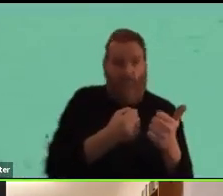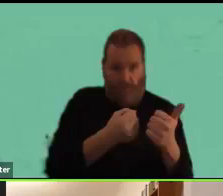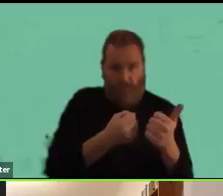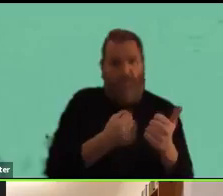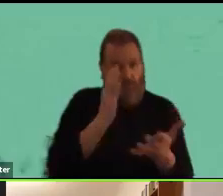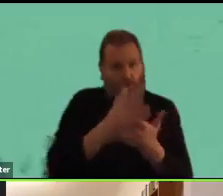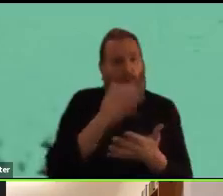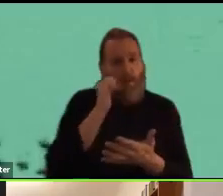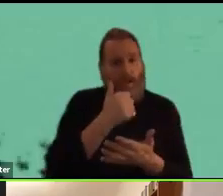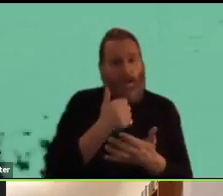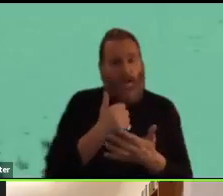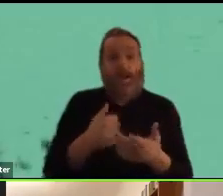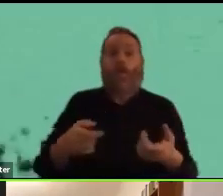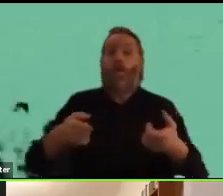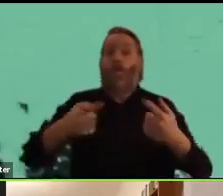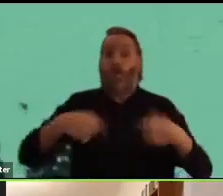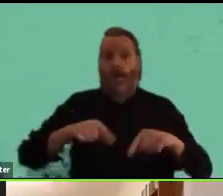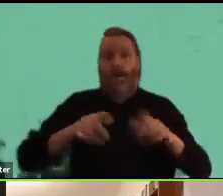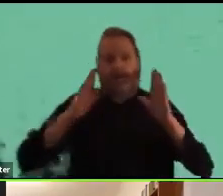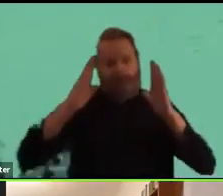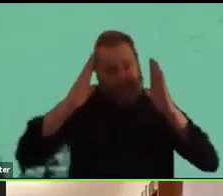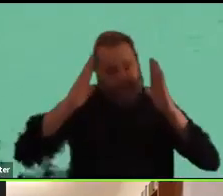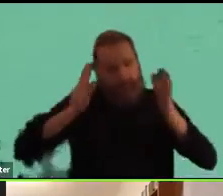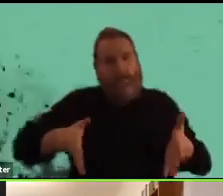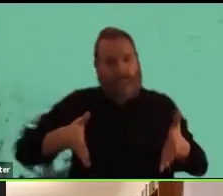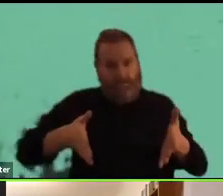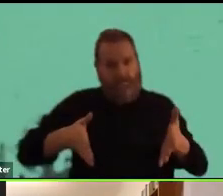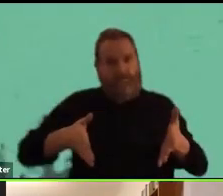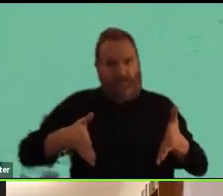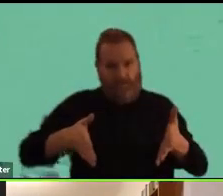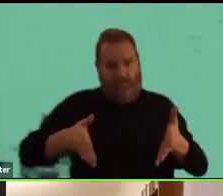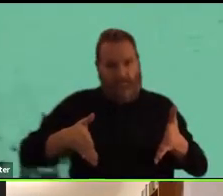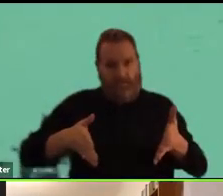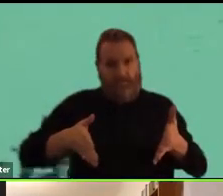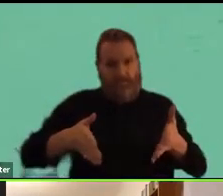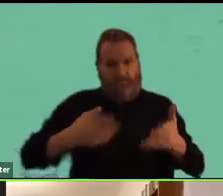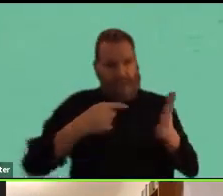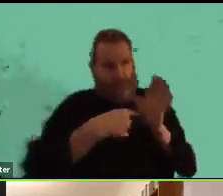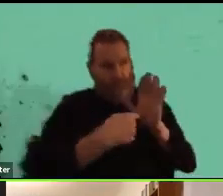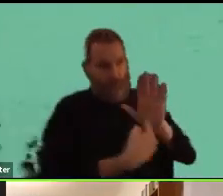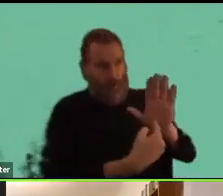what we have to show is they may have an 80-seat majority they may think they can get away with it